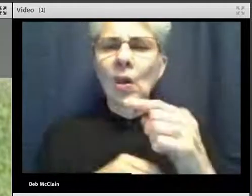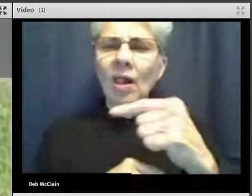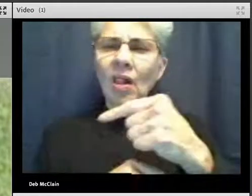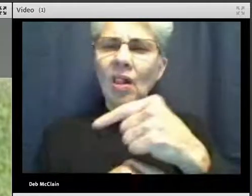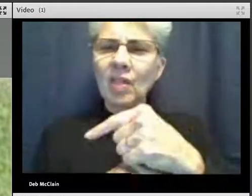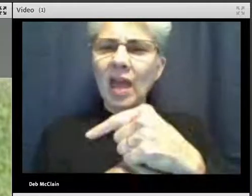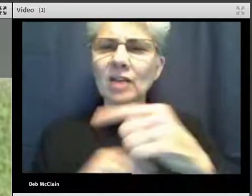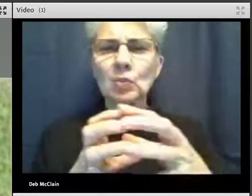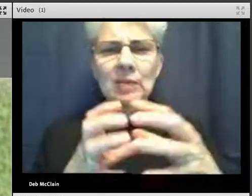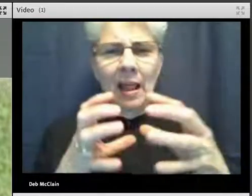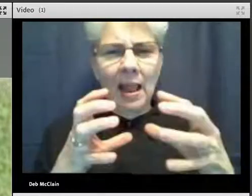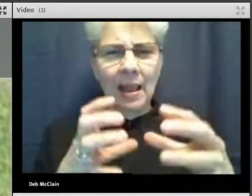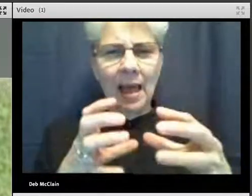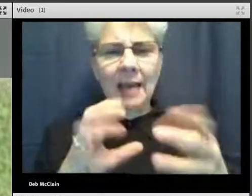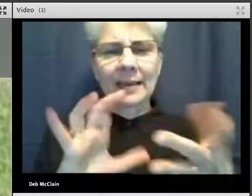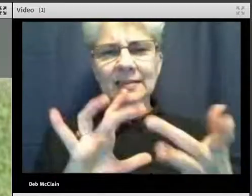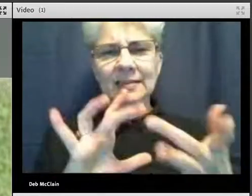especially in our digital world today.